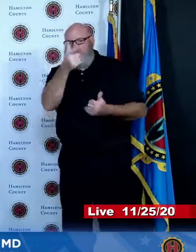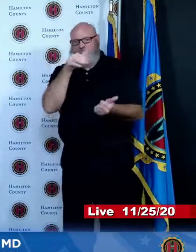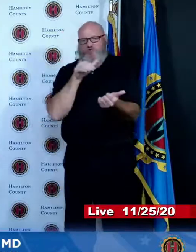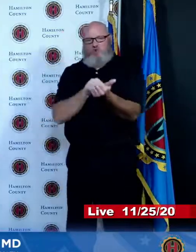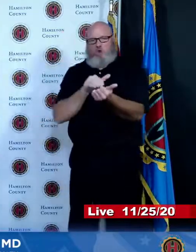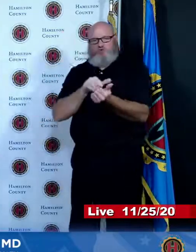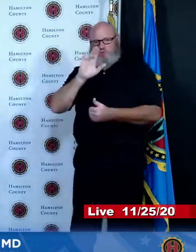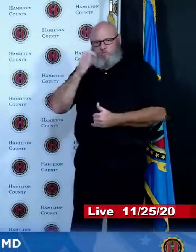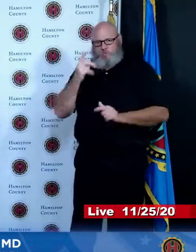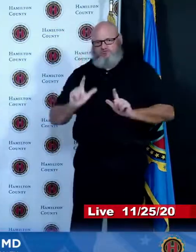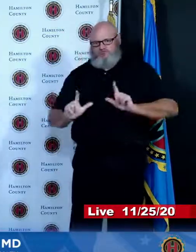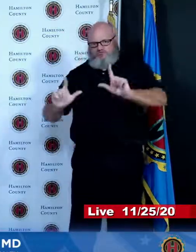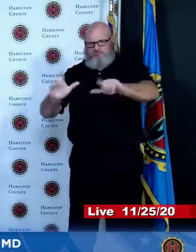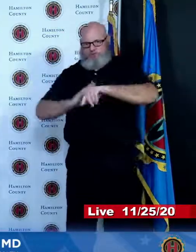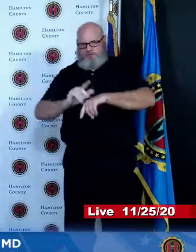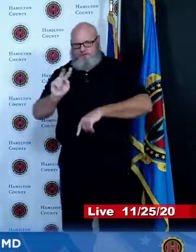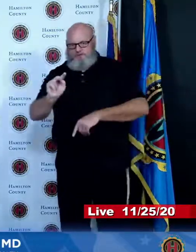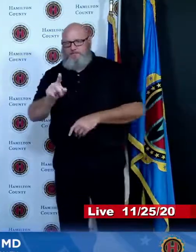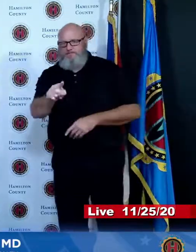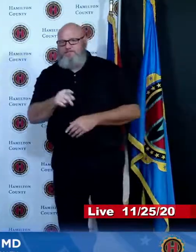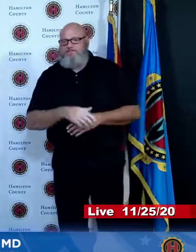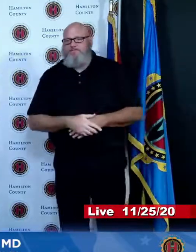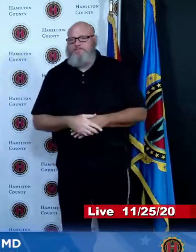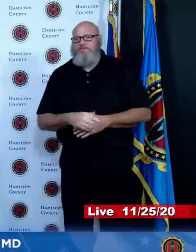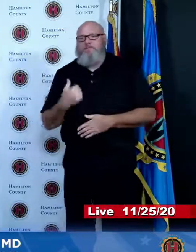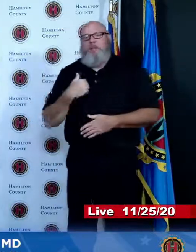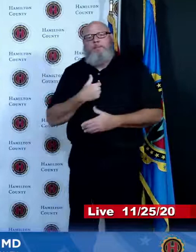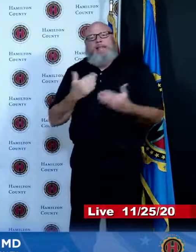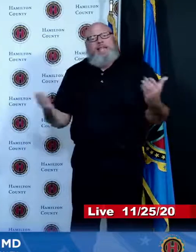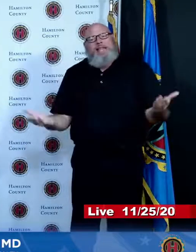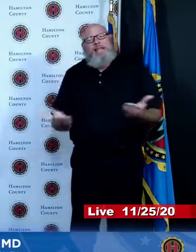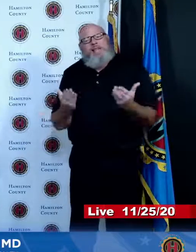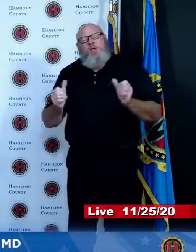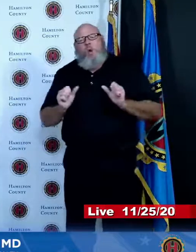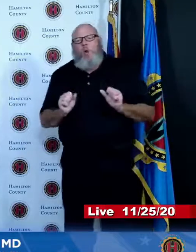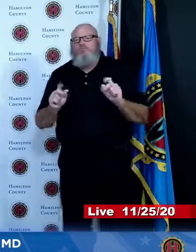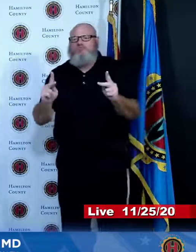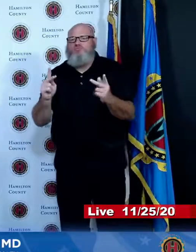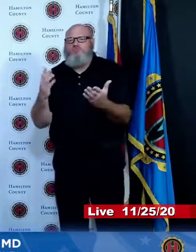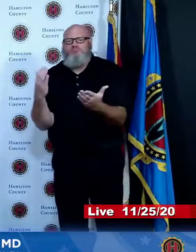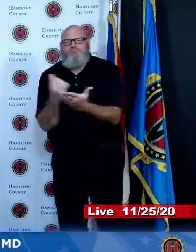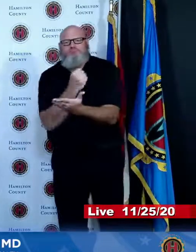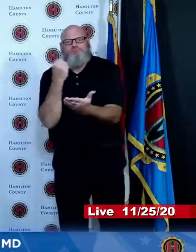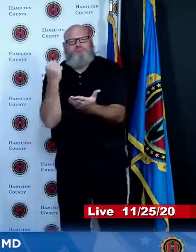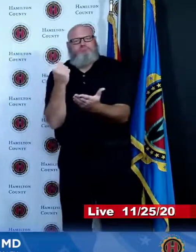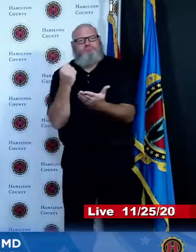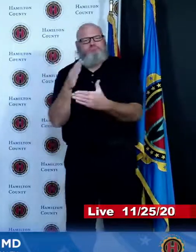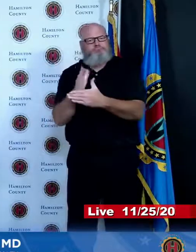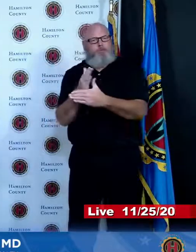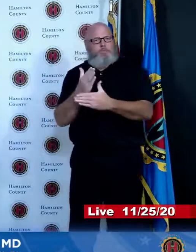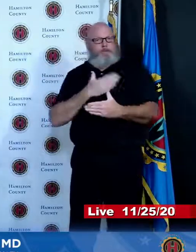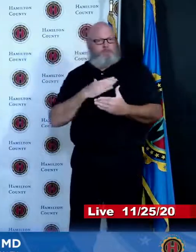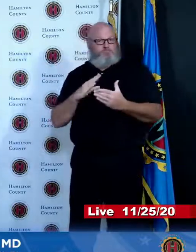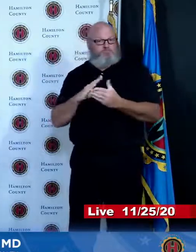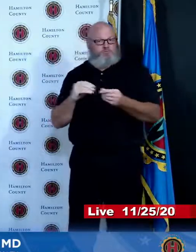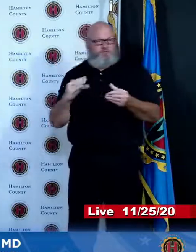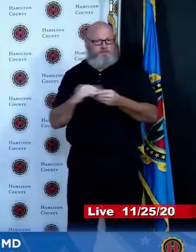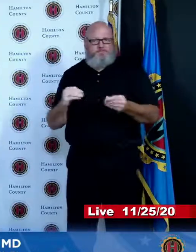to have a platform to share a little bit about my story and just to be clear I'm I am not